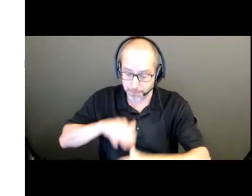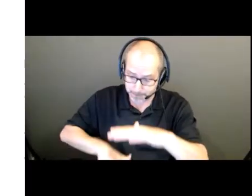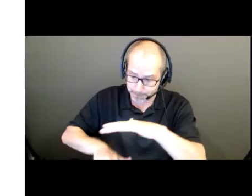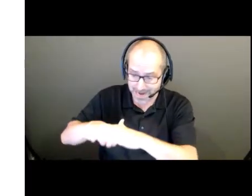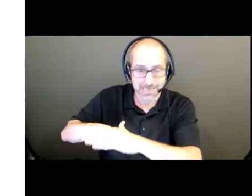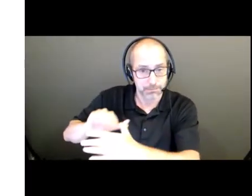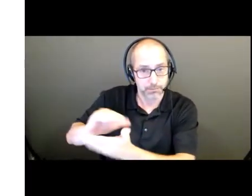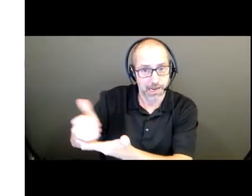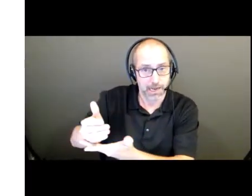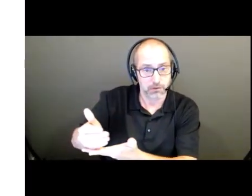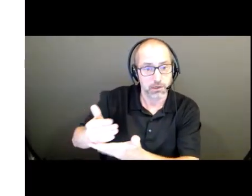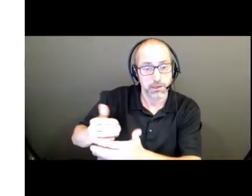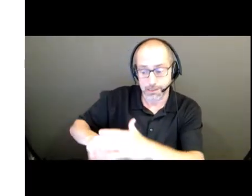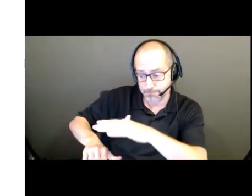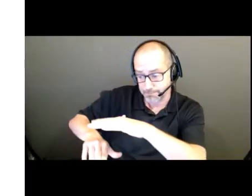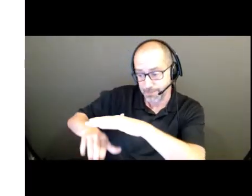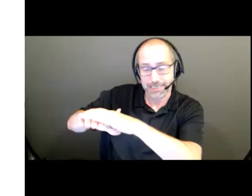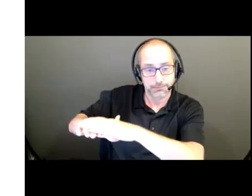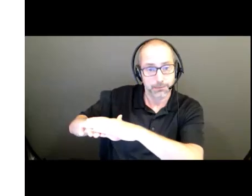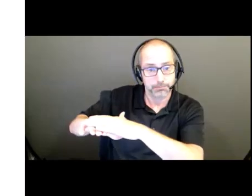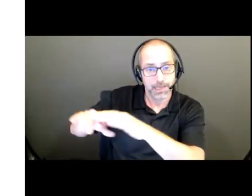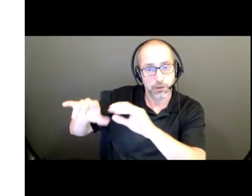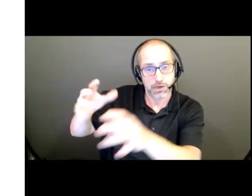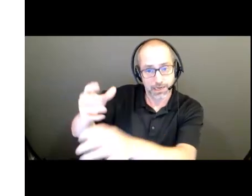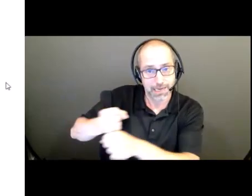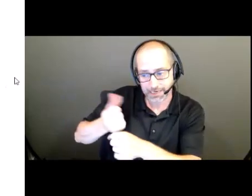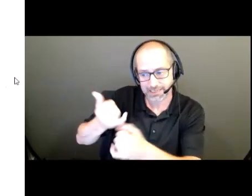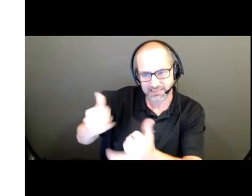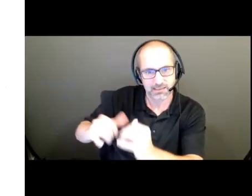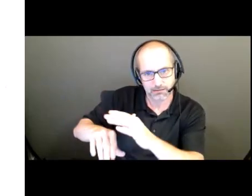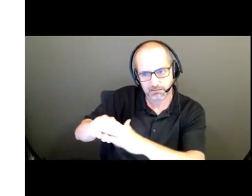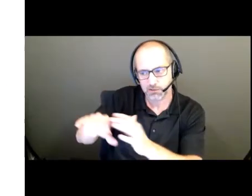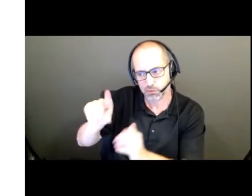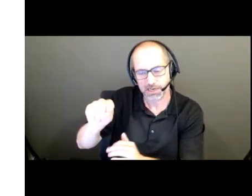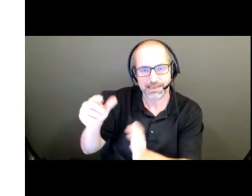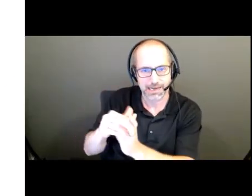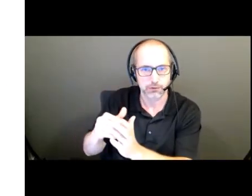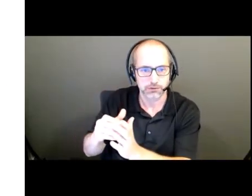The maximum amount that you can receive is still $20,000 per application.